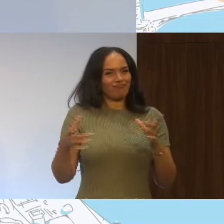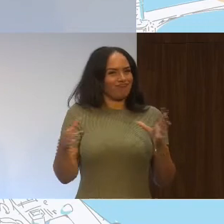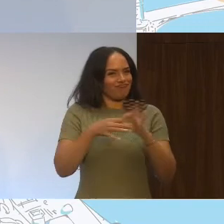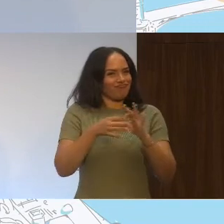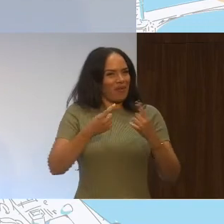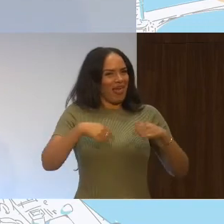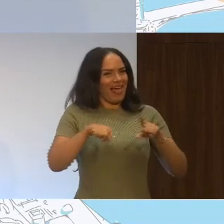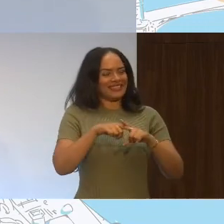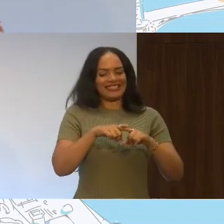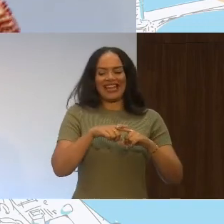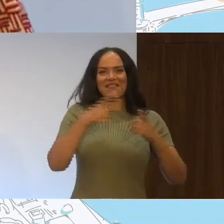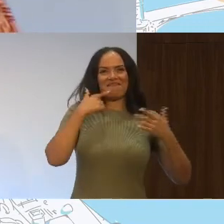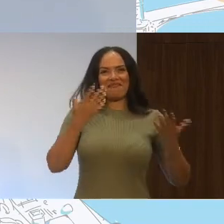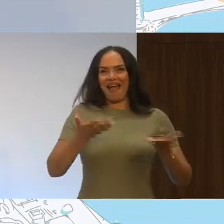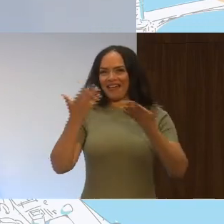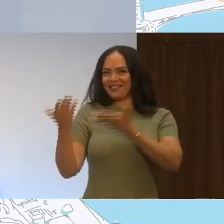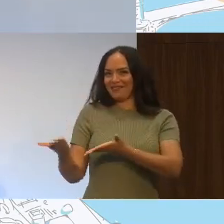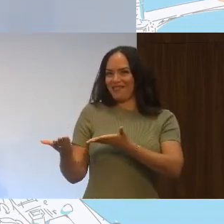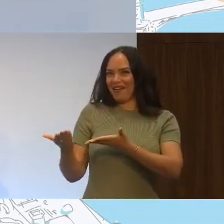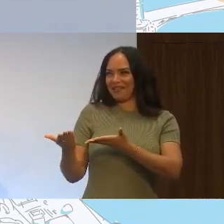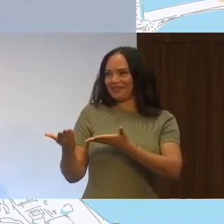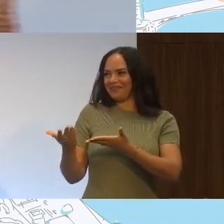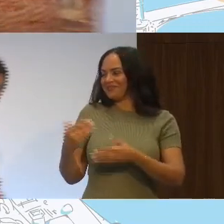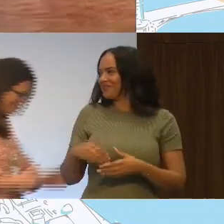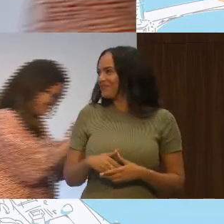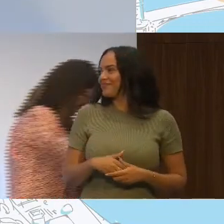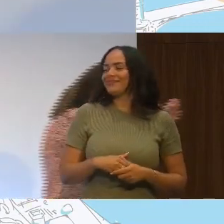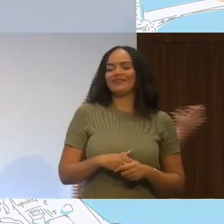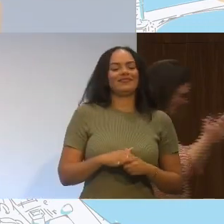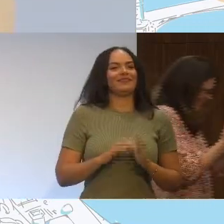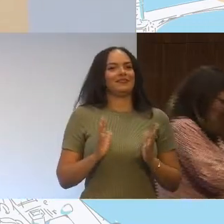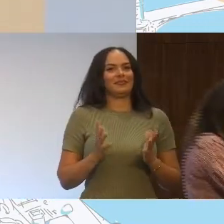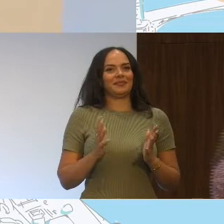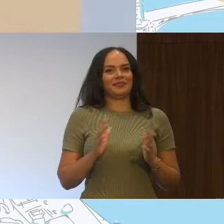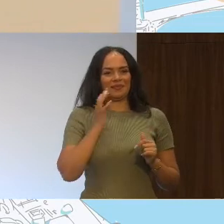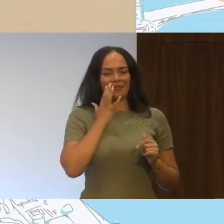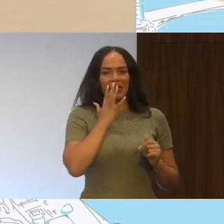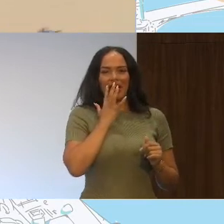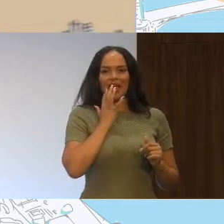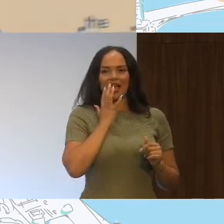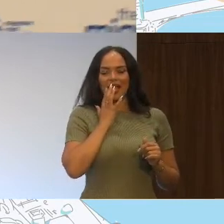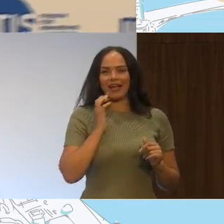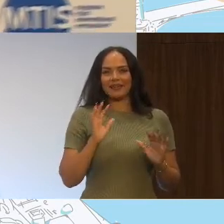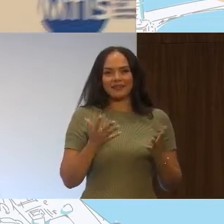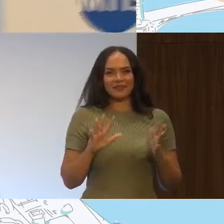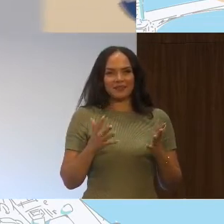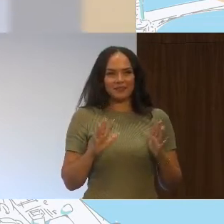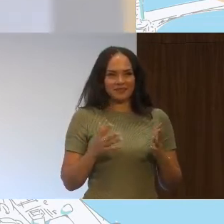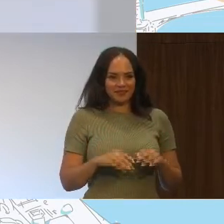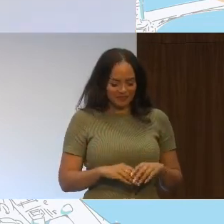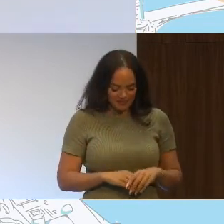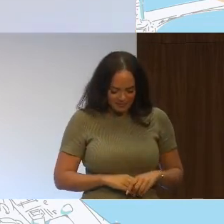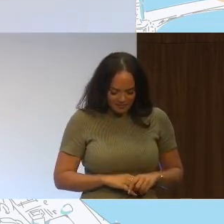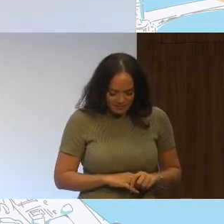With that, I'll hand over to you into the microphone.